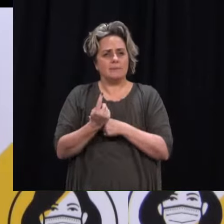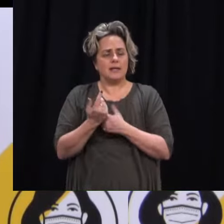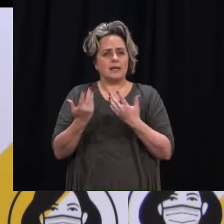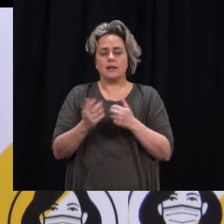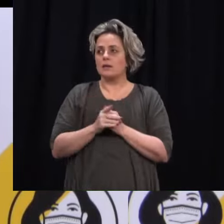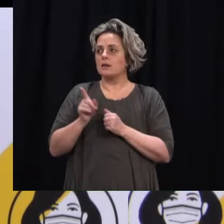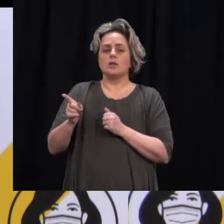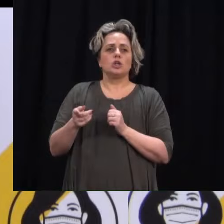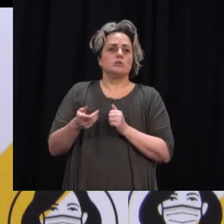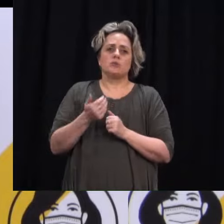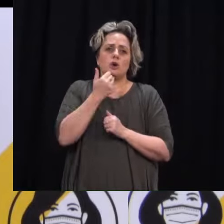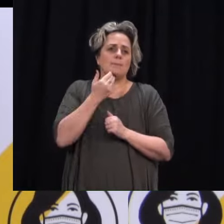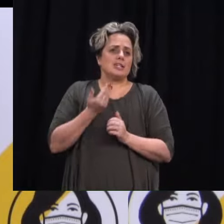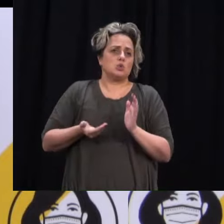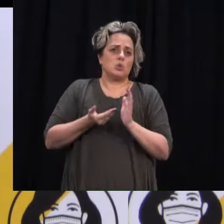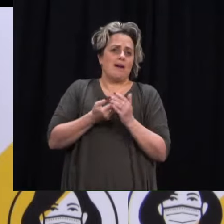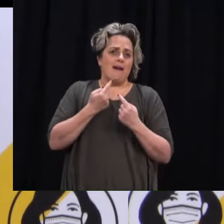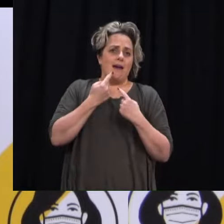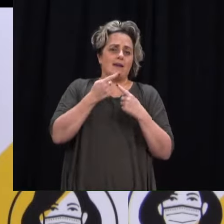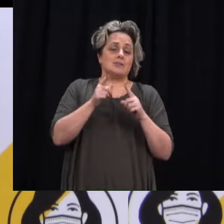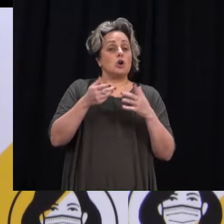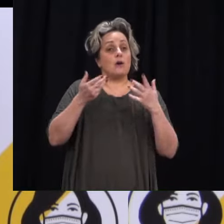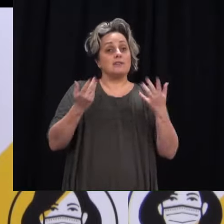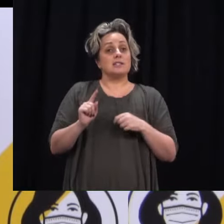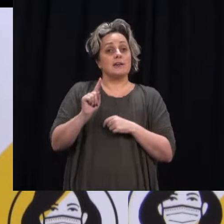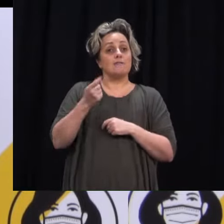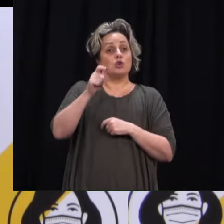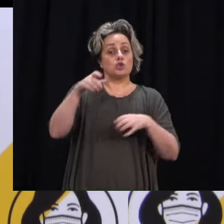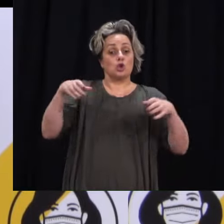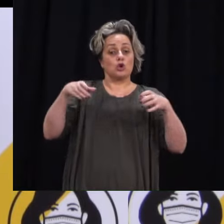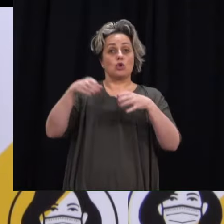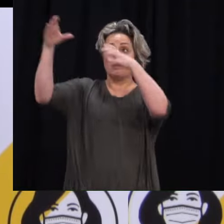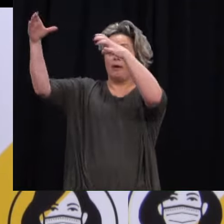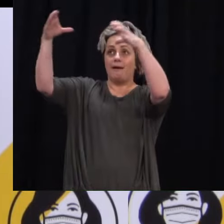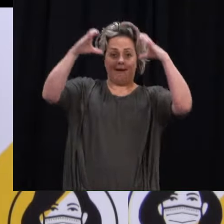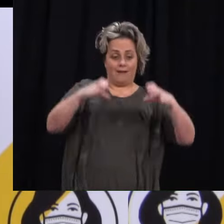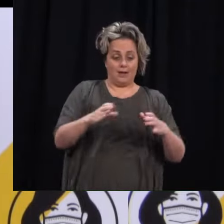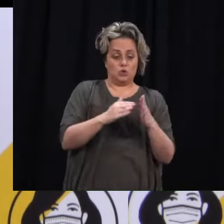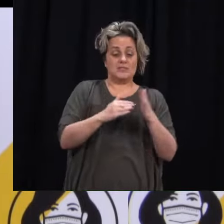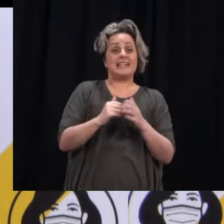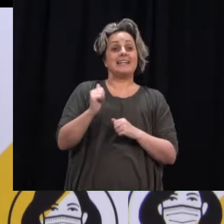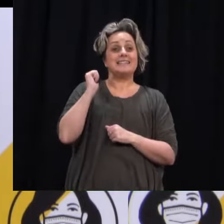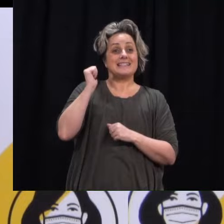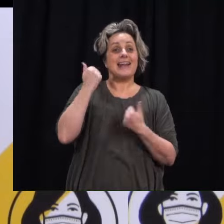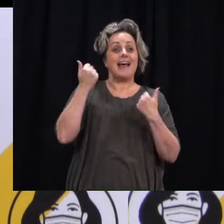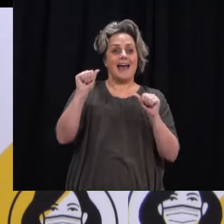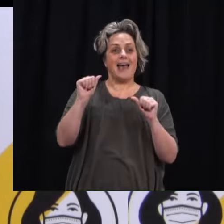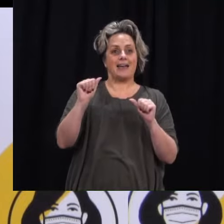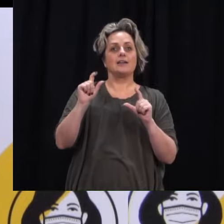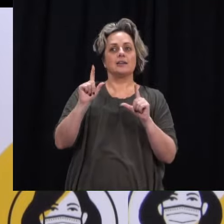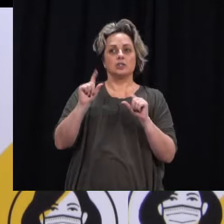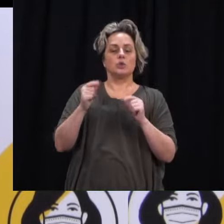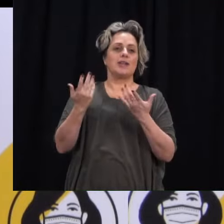on Afghanistan as well? I don't have a particular amount to add on Afghanistan.